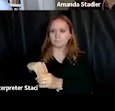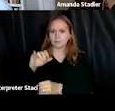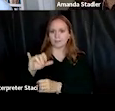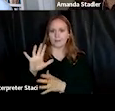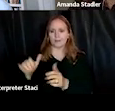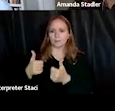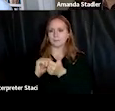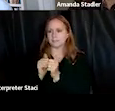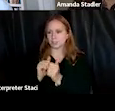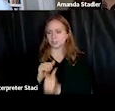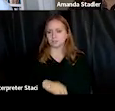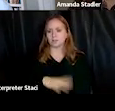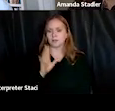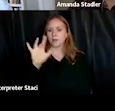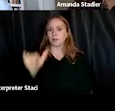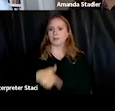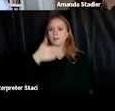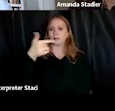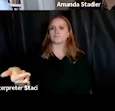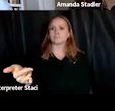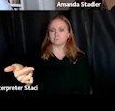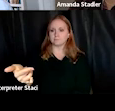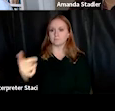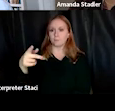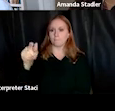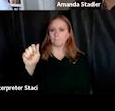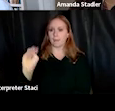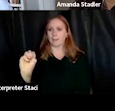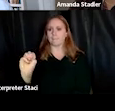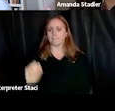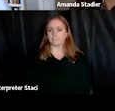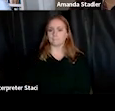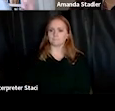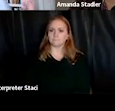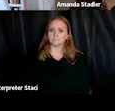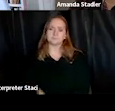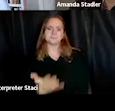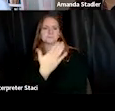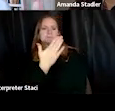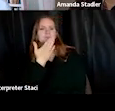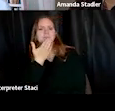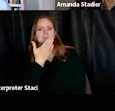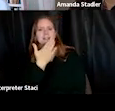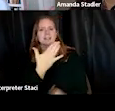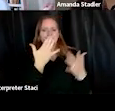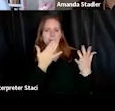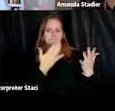And with that, I will pass it back over to Pam. Well, thanks. I'm glad you're able to describe that slide. Really important.